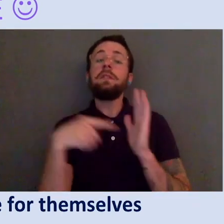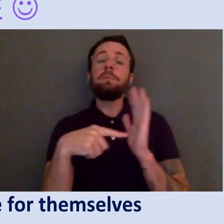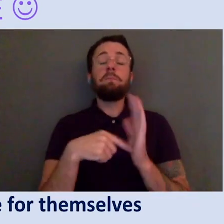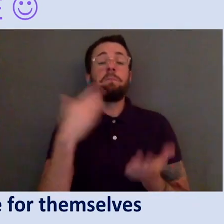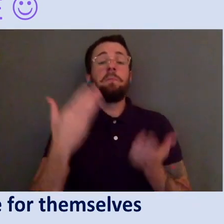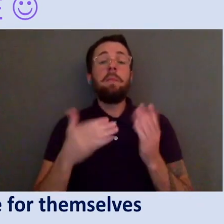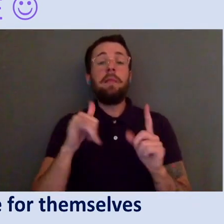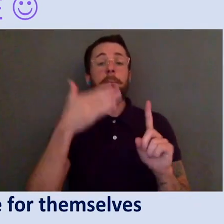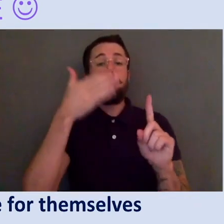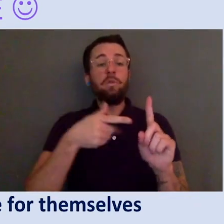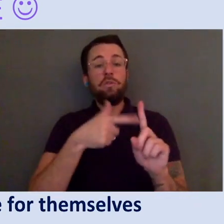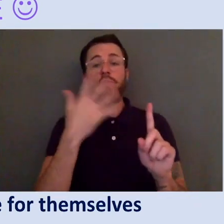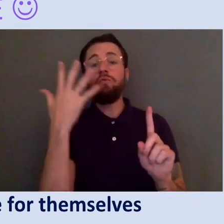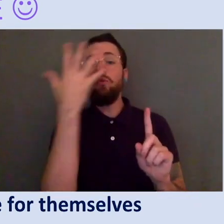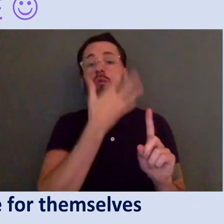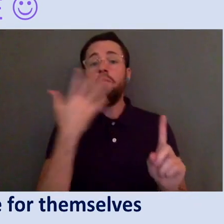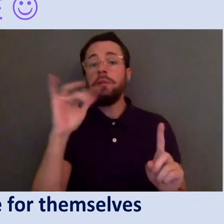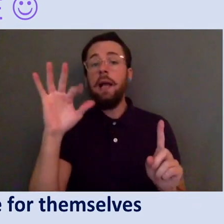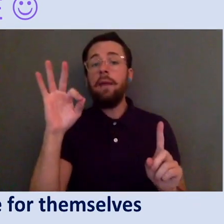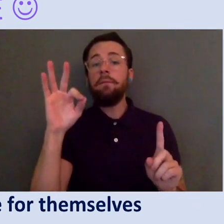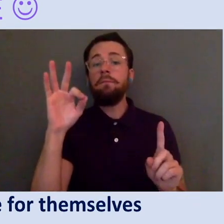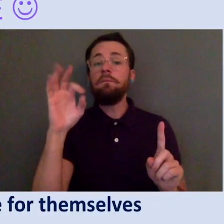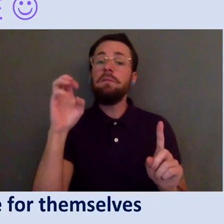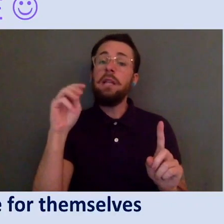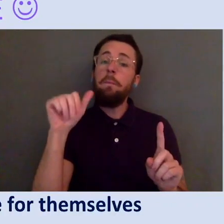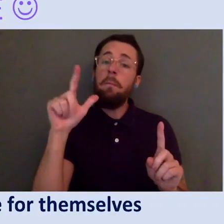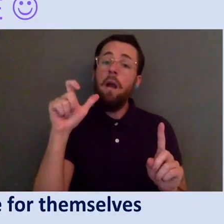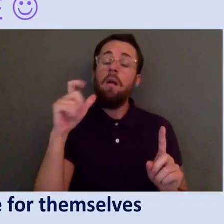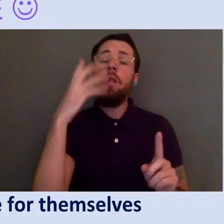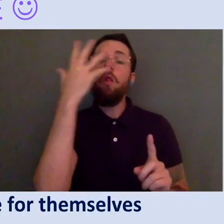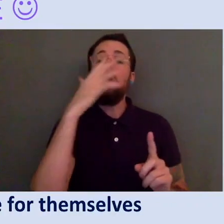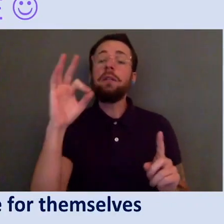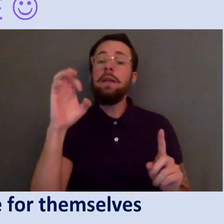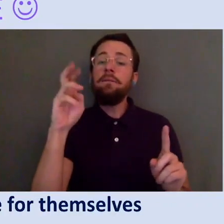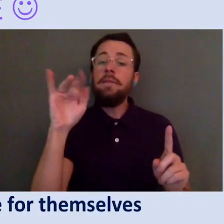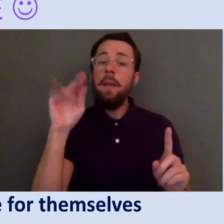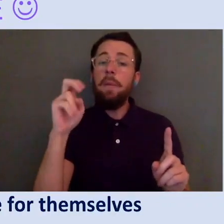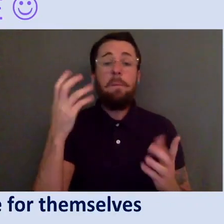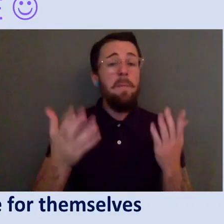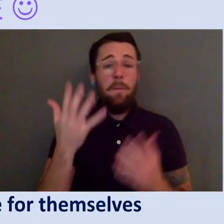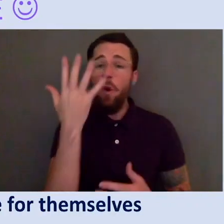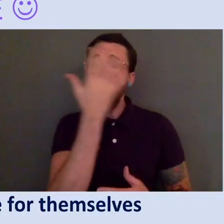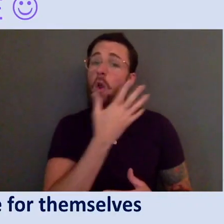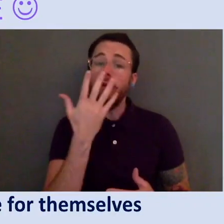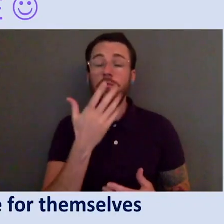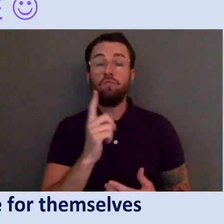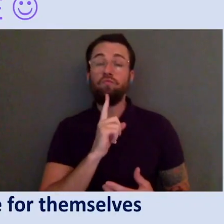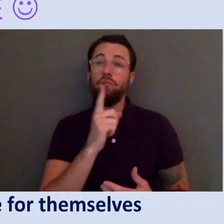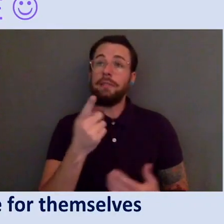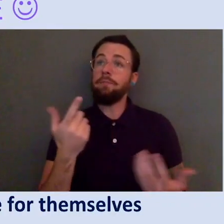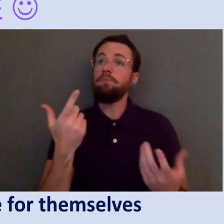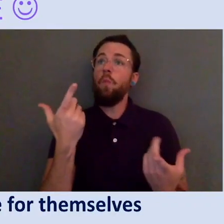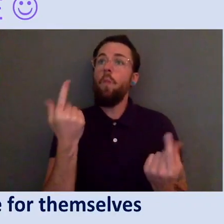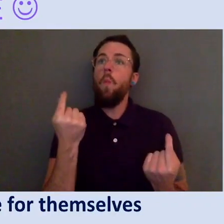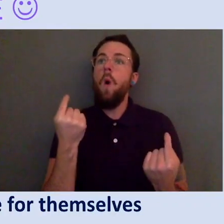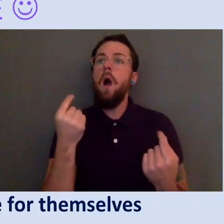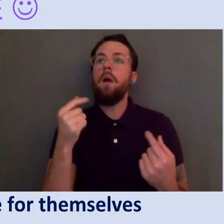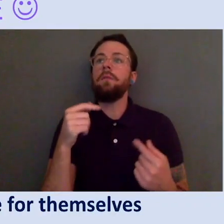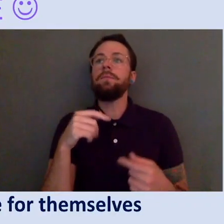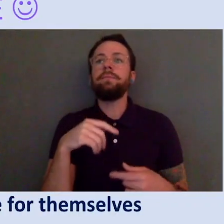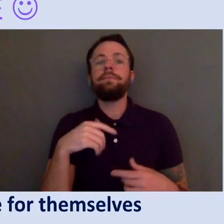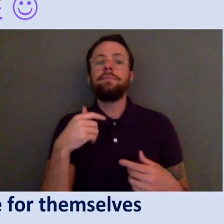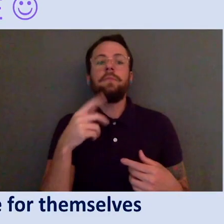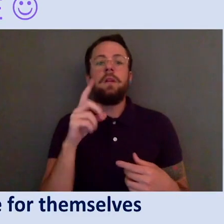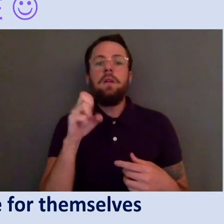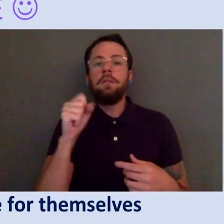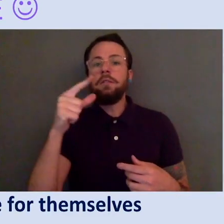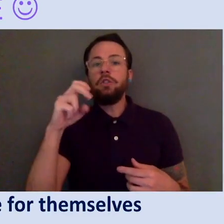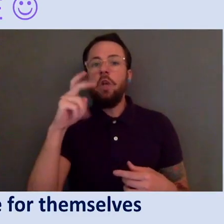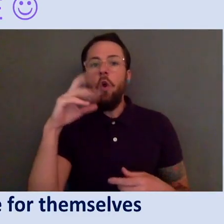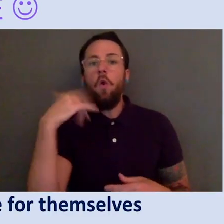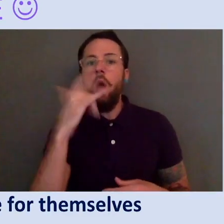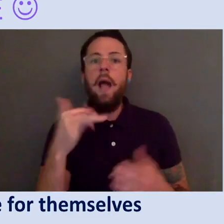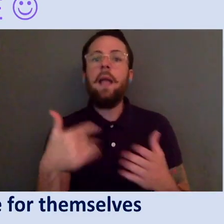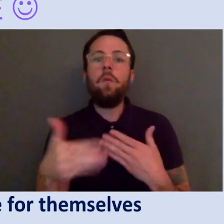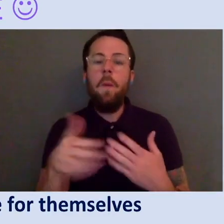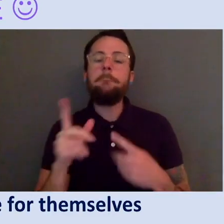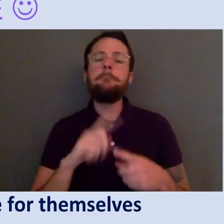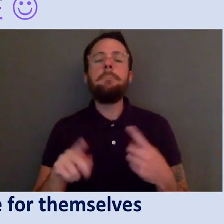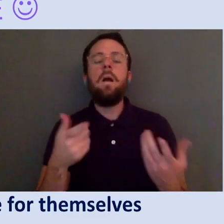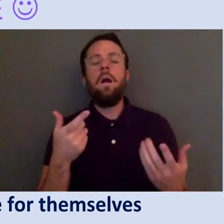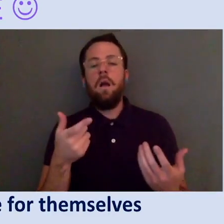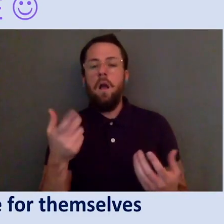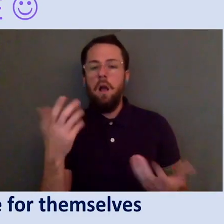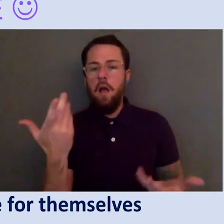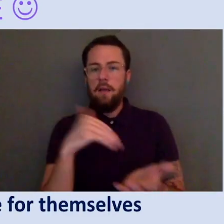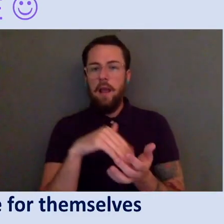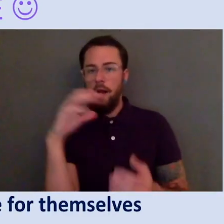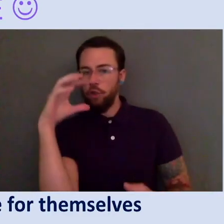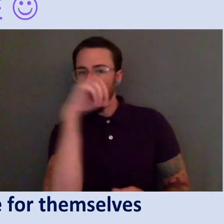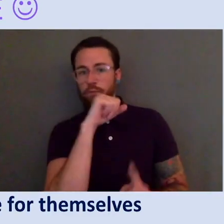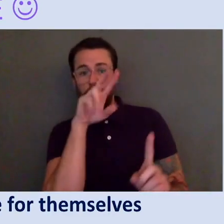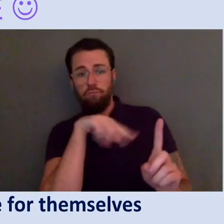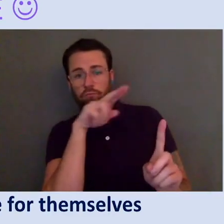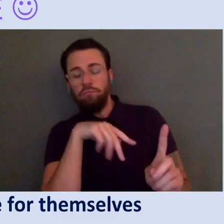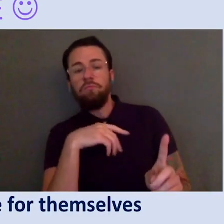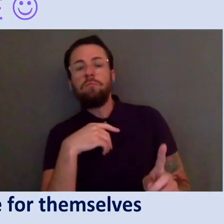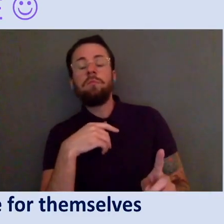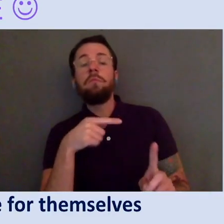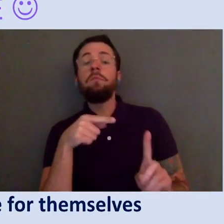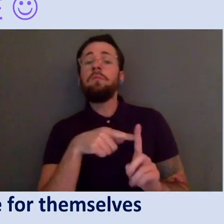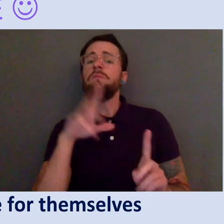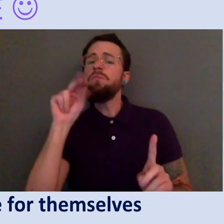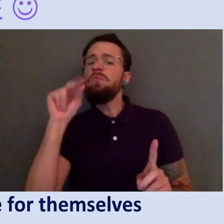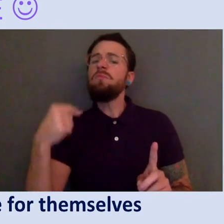Next, it's obviously polite to respect somebody's identity and whether it's feminine or masculine